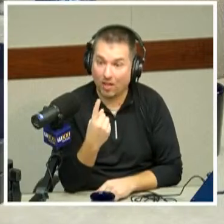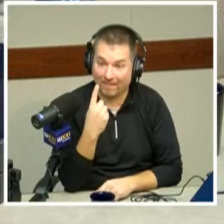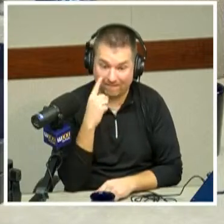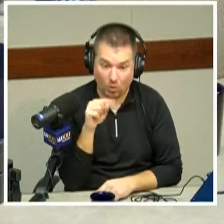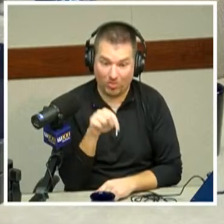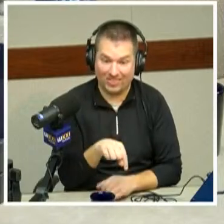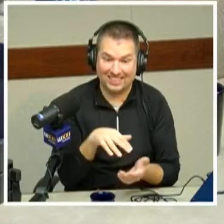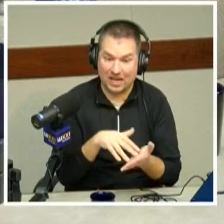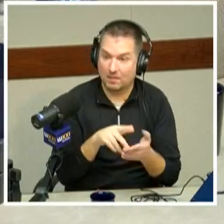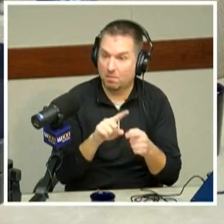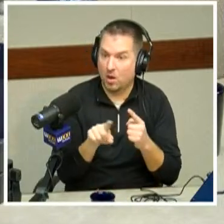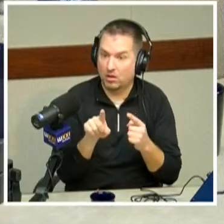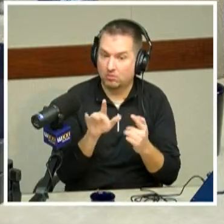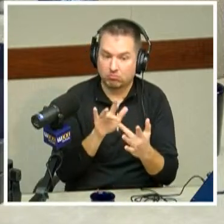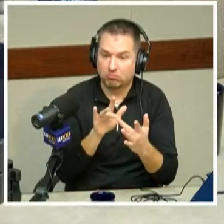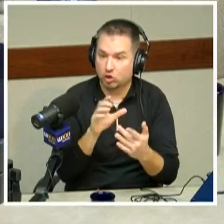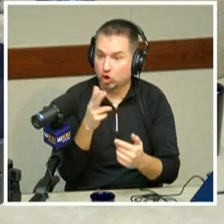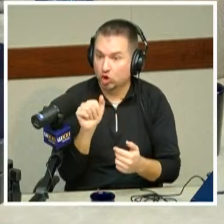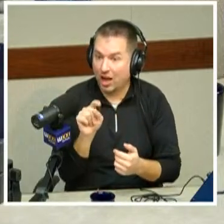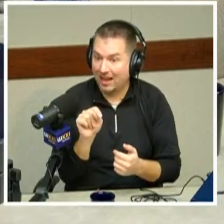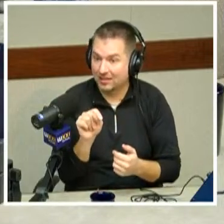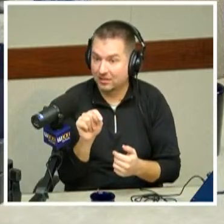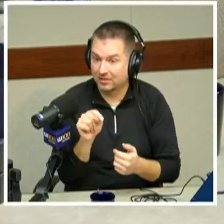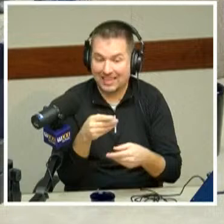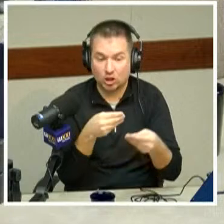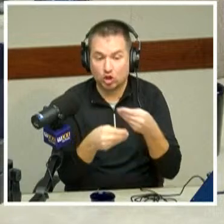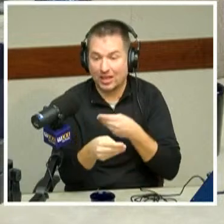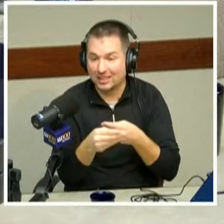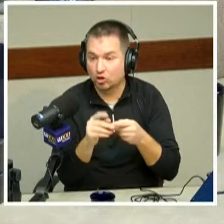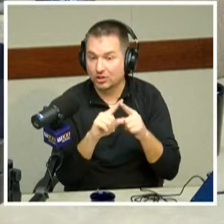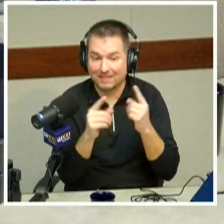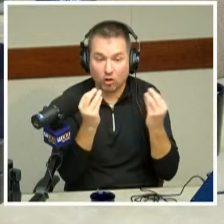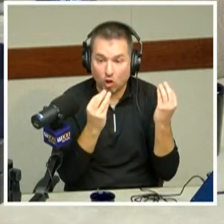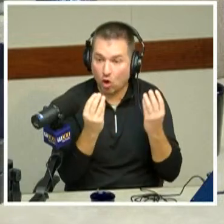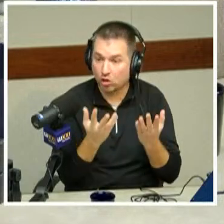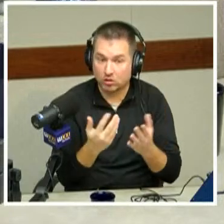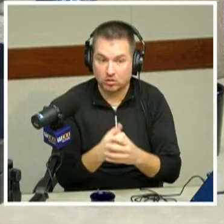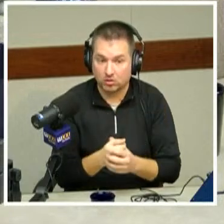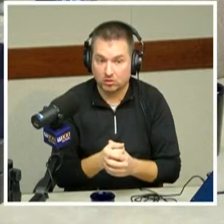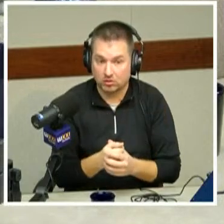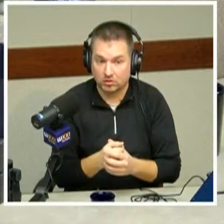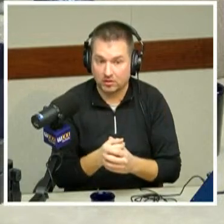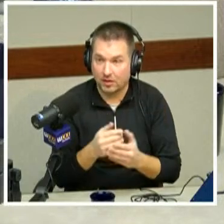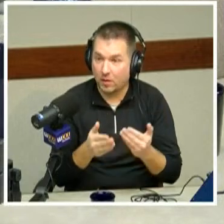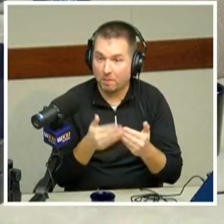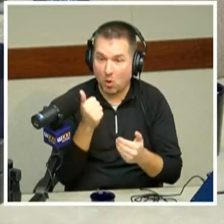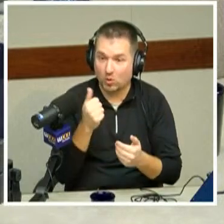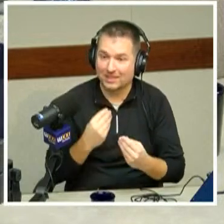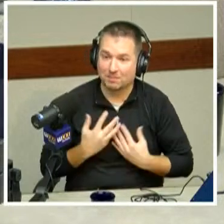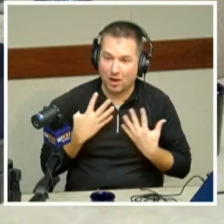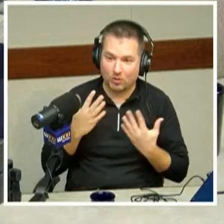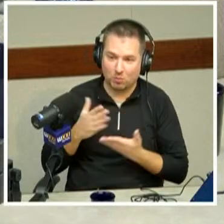just you know simply for chat and some exchange of thought there's you know the most inspiring idea